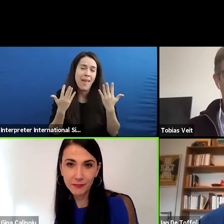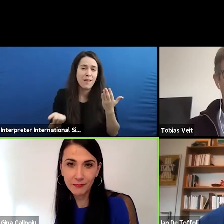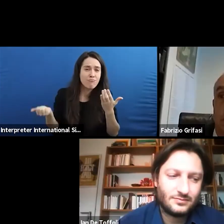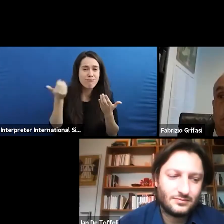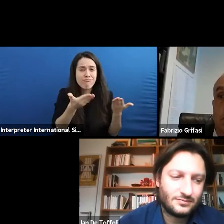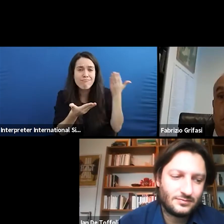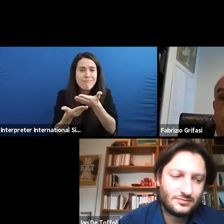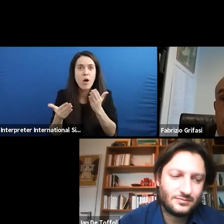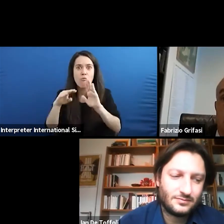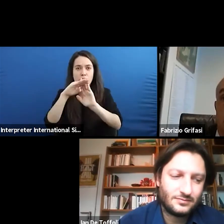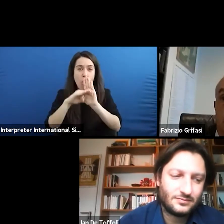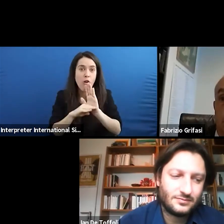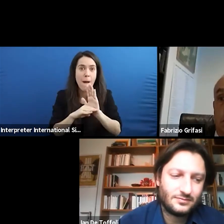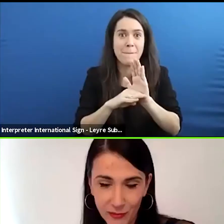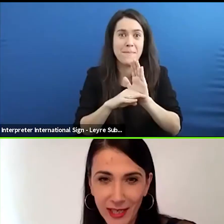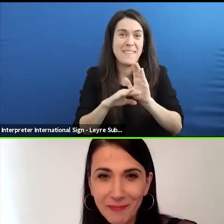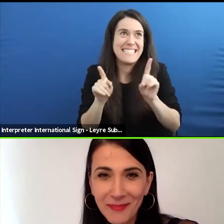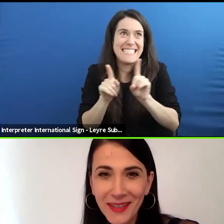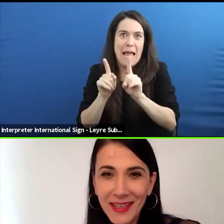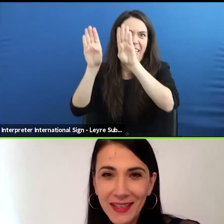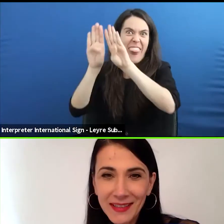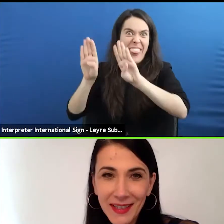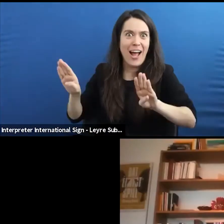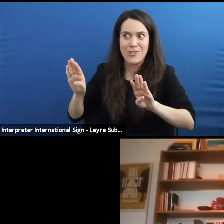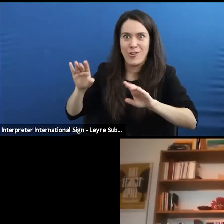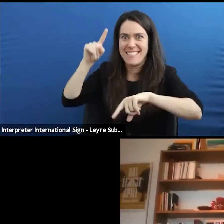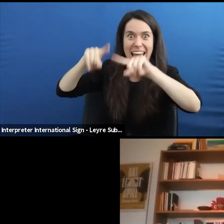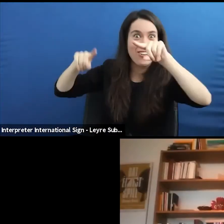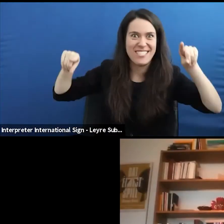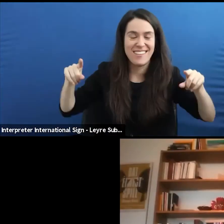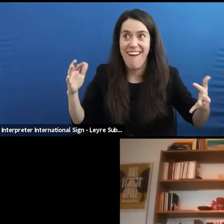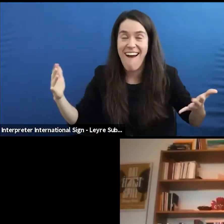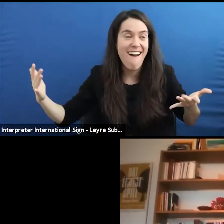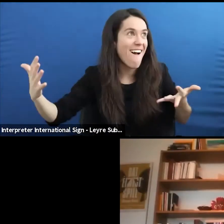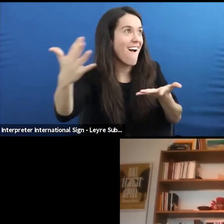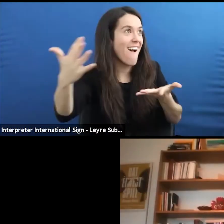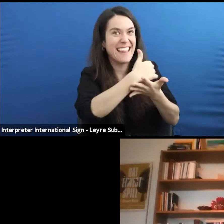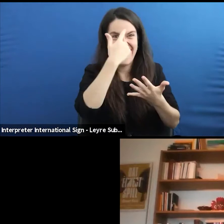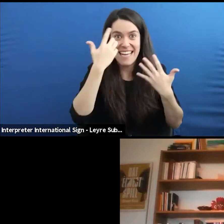much like the theater and performing arts really, that's not an easy task. So during